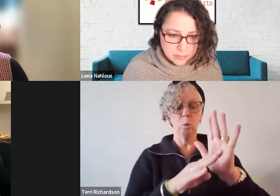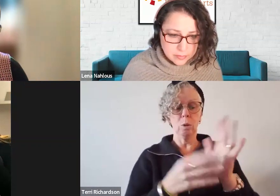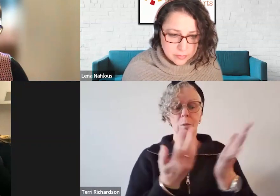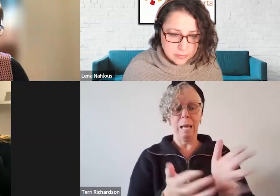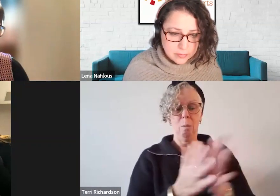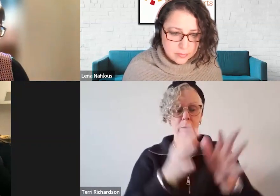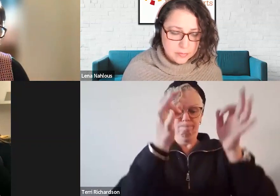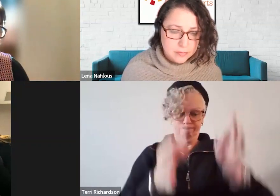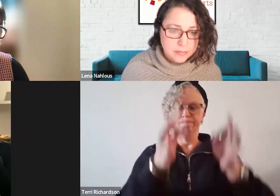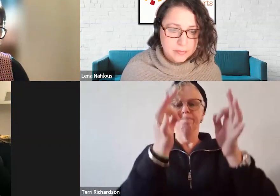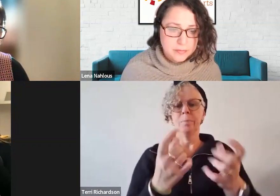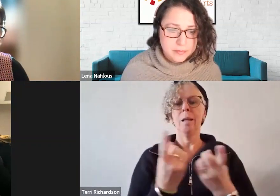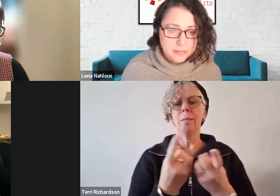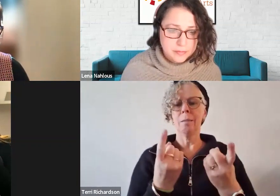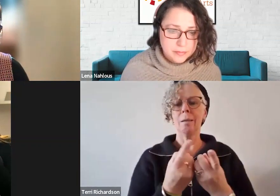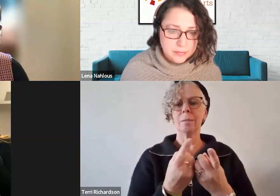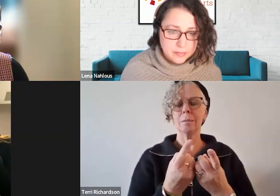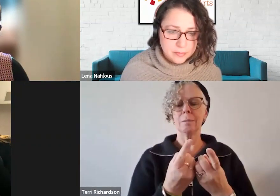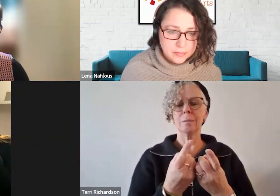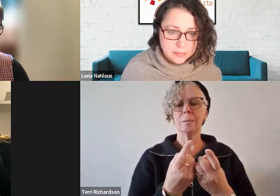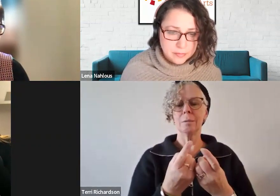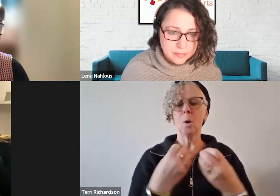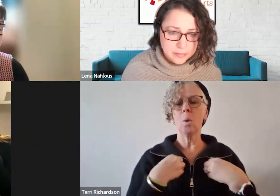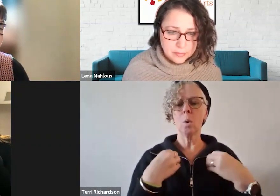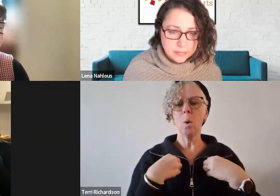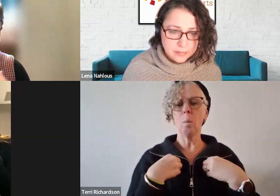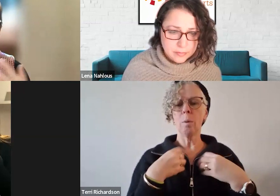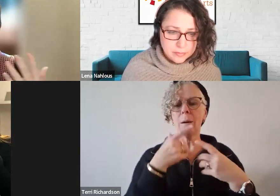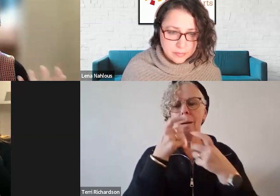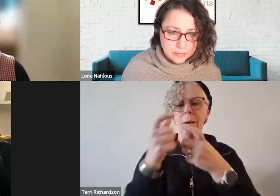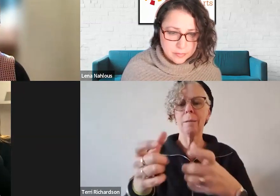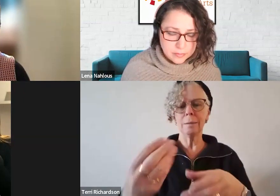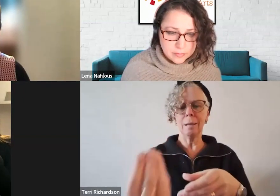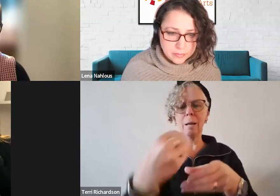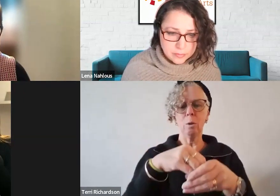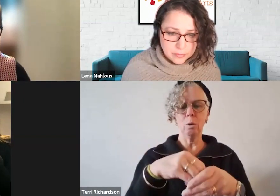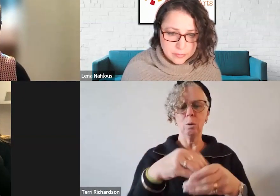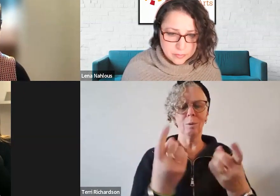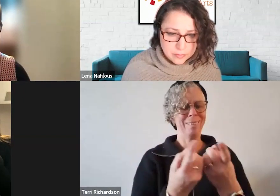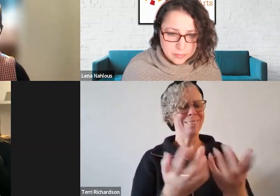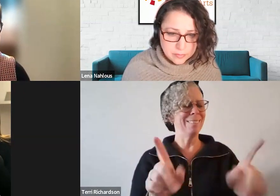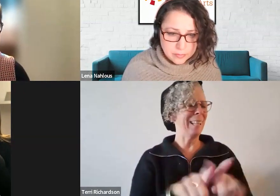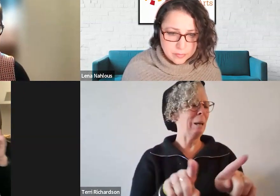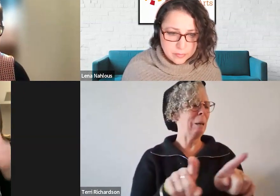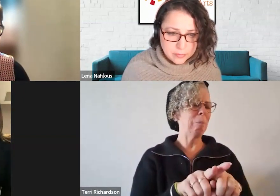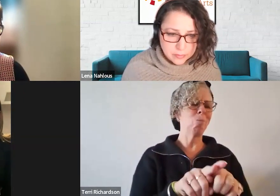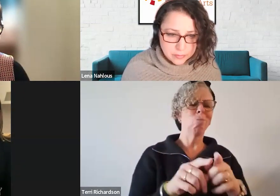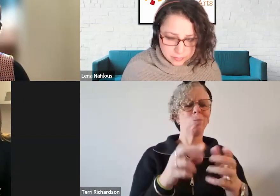And corporate governance includes all things like appropriate reporting and accounting,